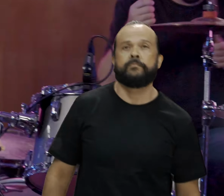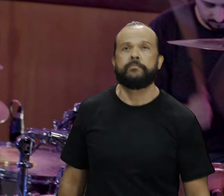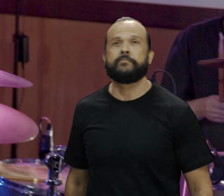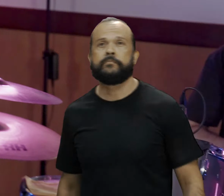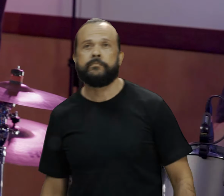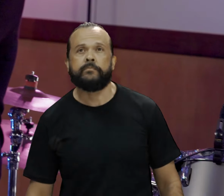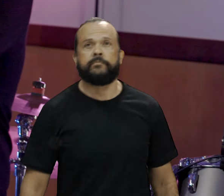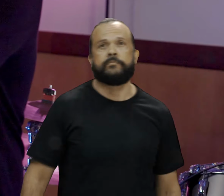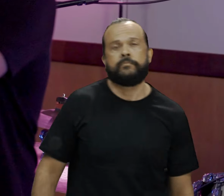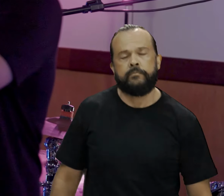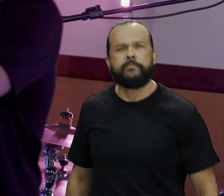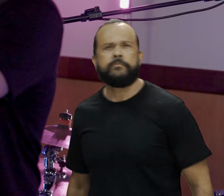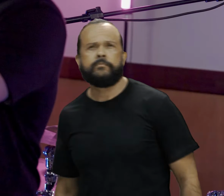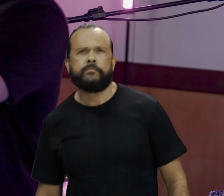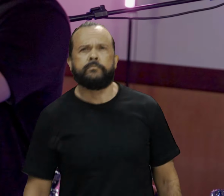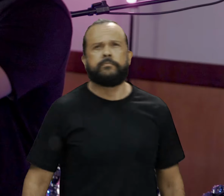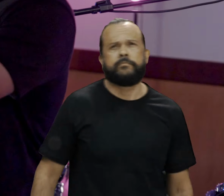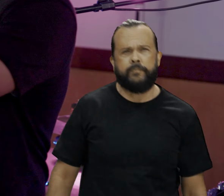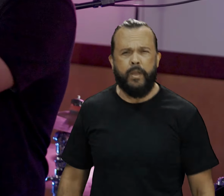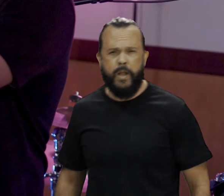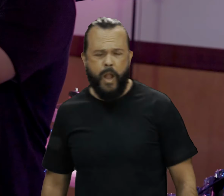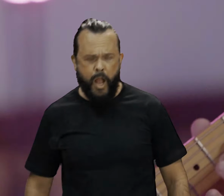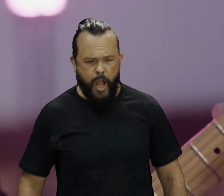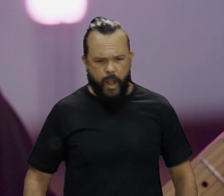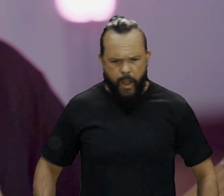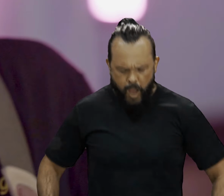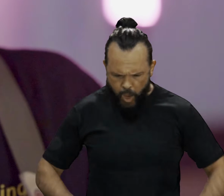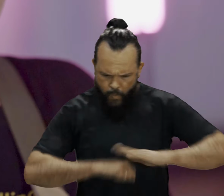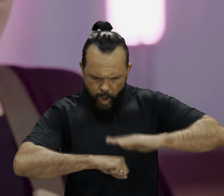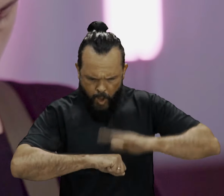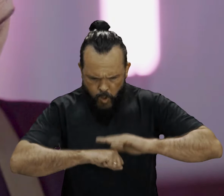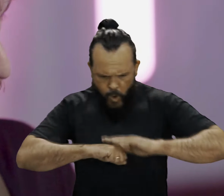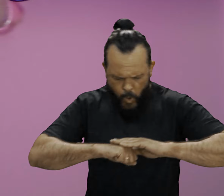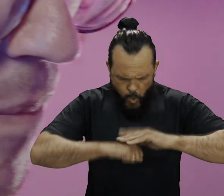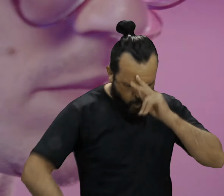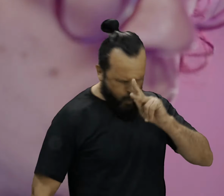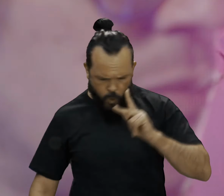I do my best